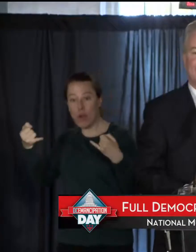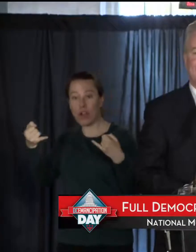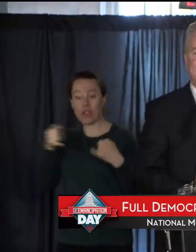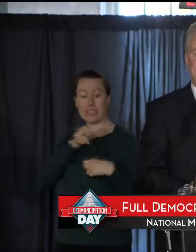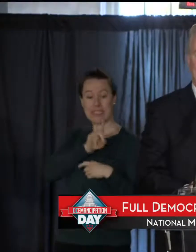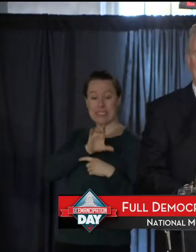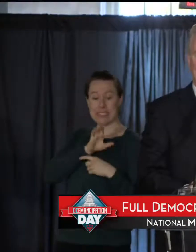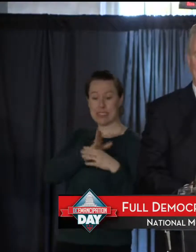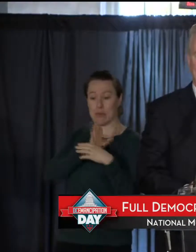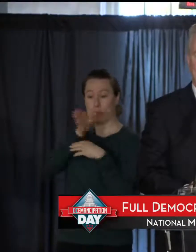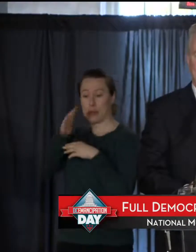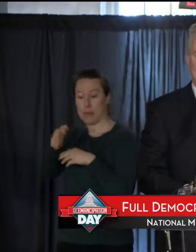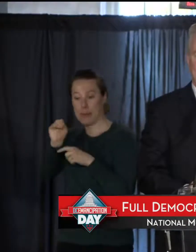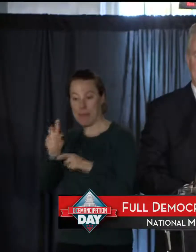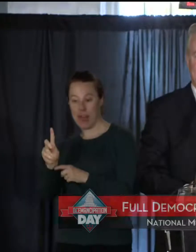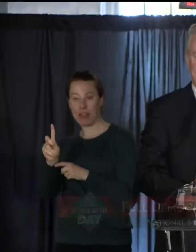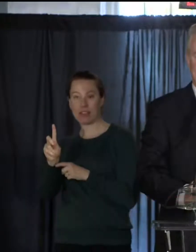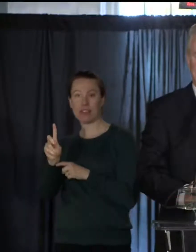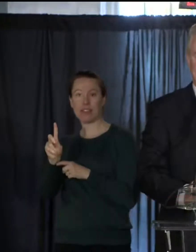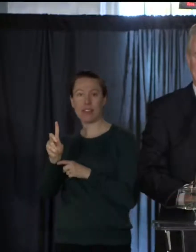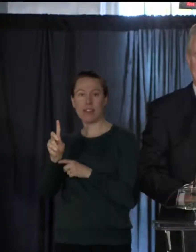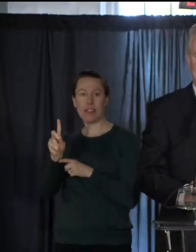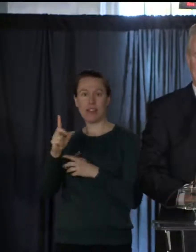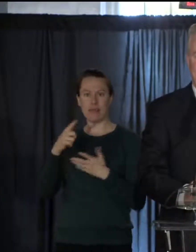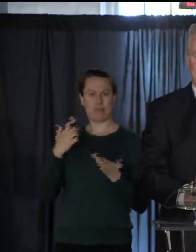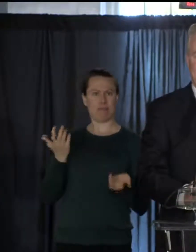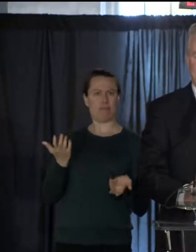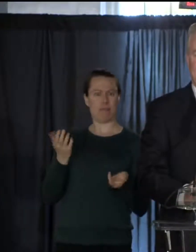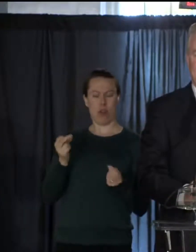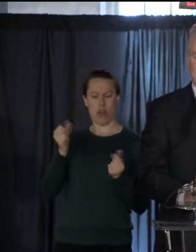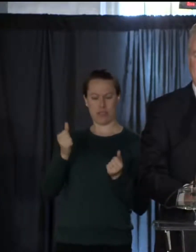THE SUDDEN YOU GO FROM SOMEBODY WHO LIVES ON THE DISTRICT OF